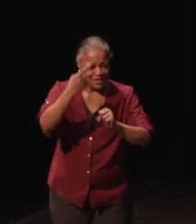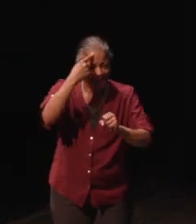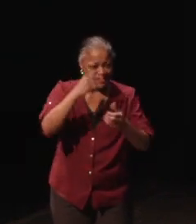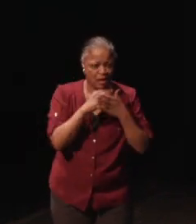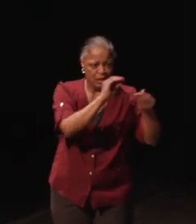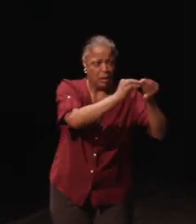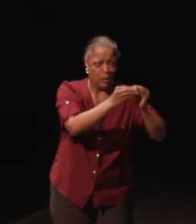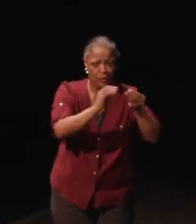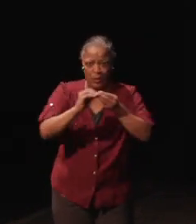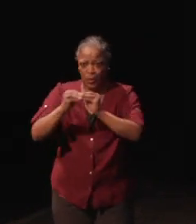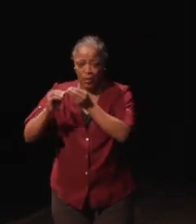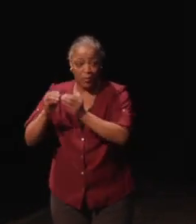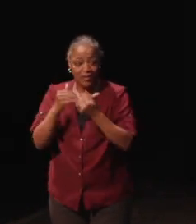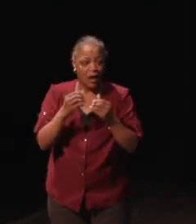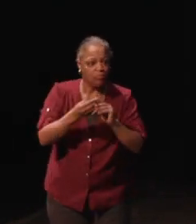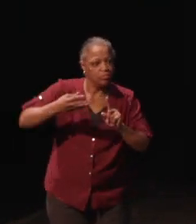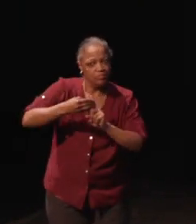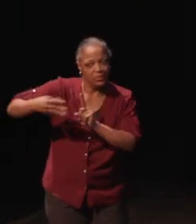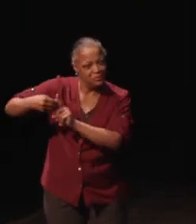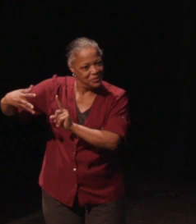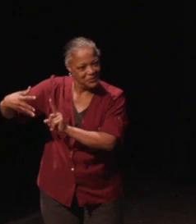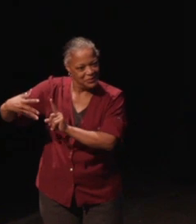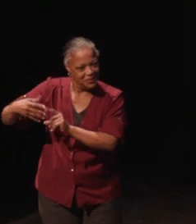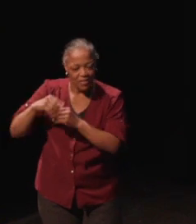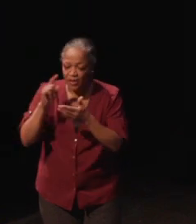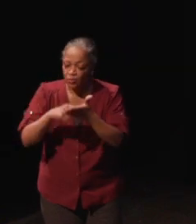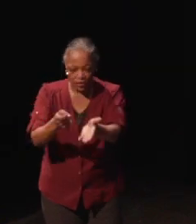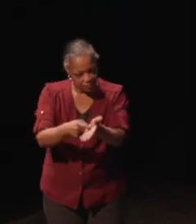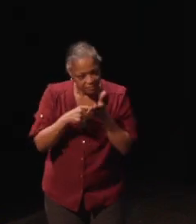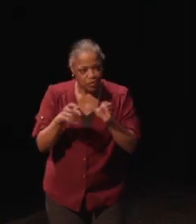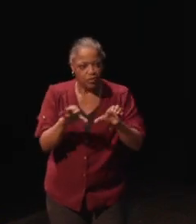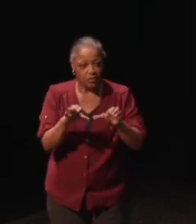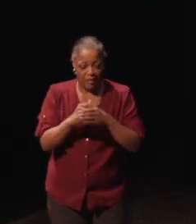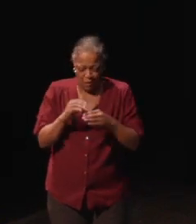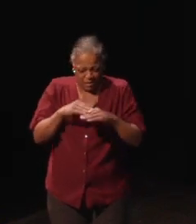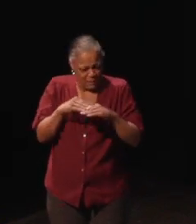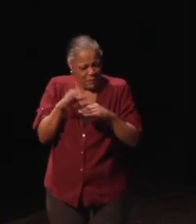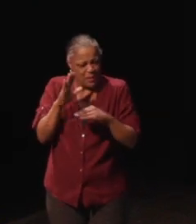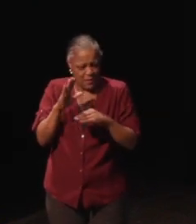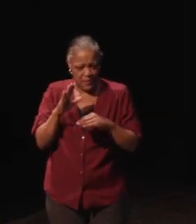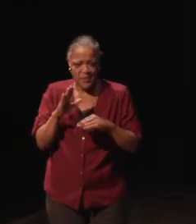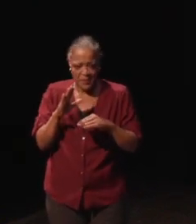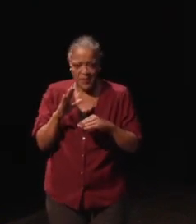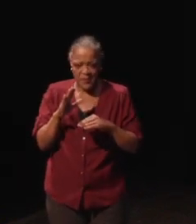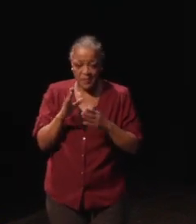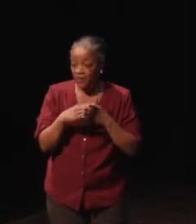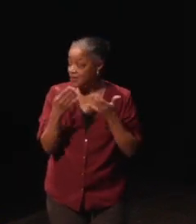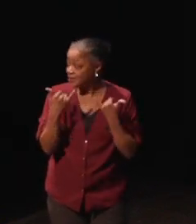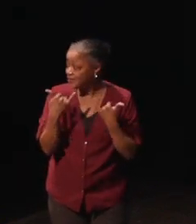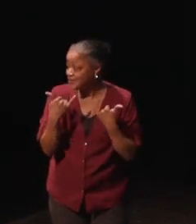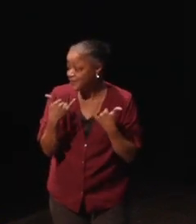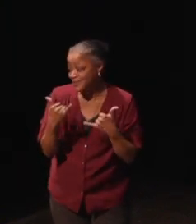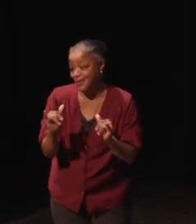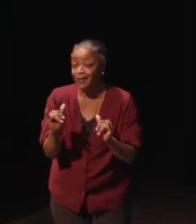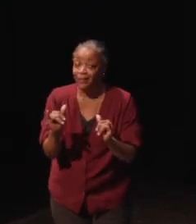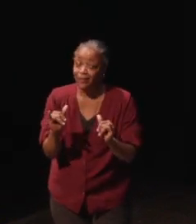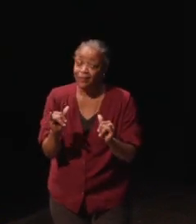And that's the bare minimum you have to do. And that's the bare minimum I did and then I still didn't really have